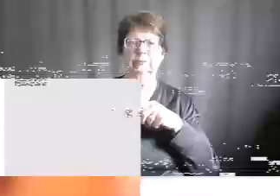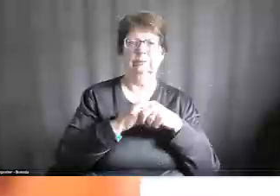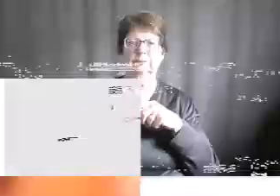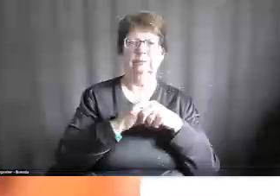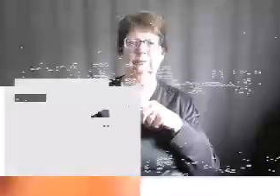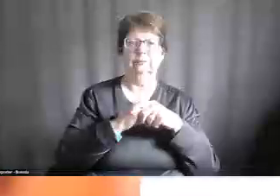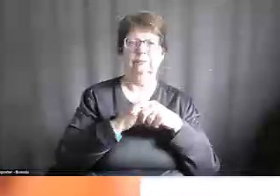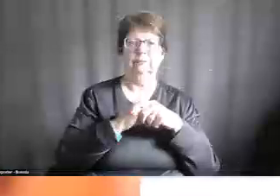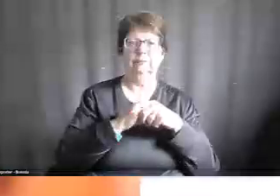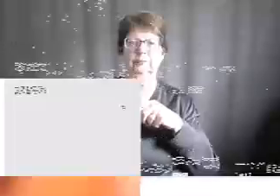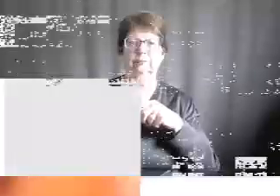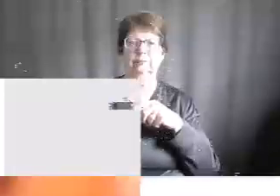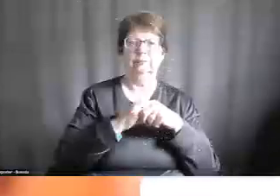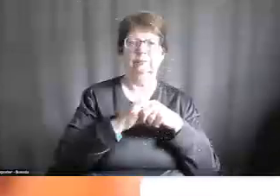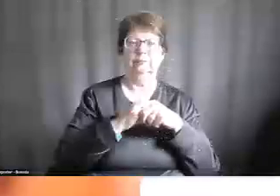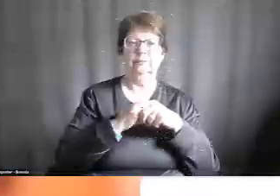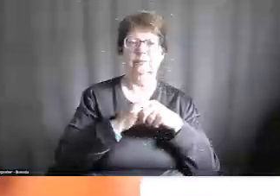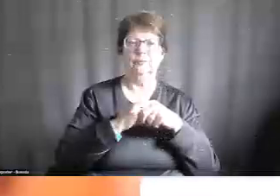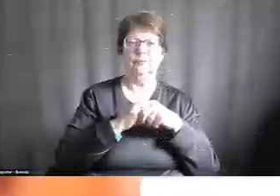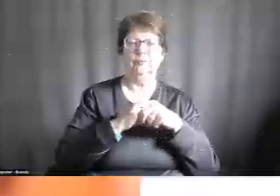Boardroom: You need to turn on your mic, please, sir. Thank you.